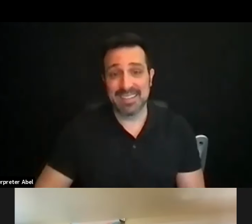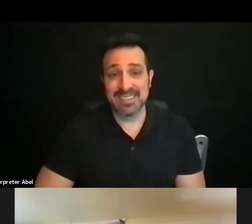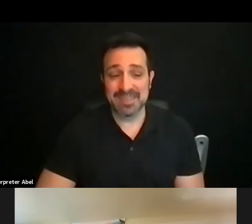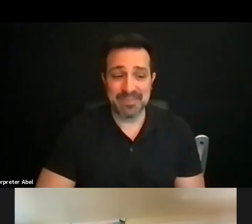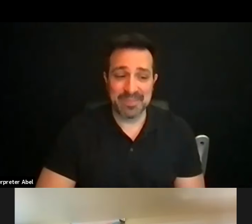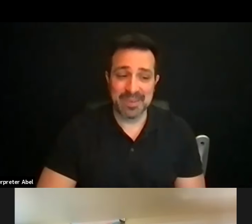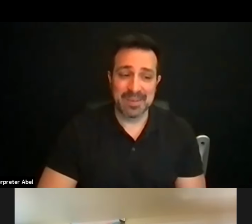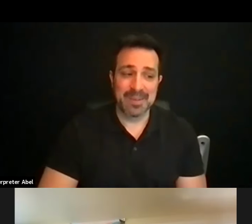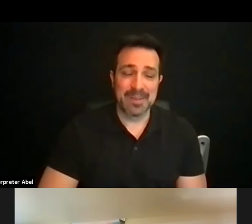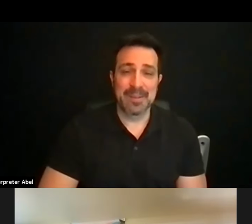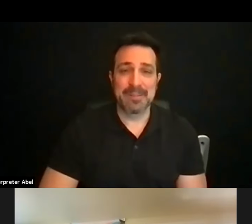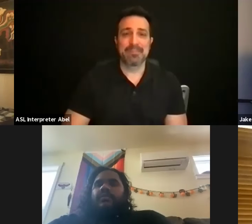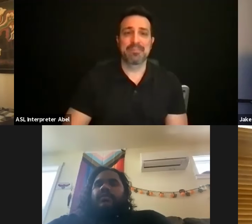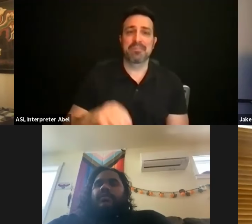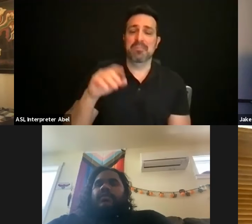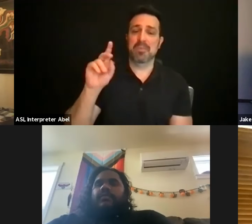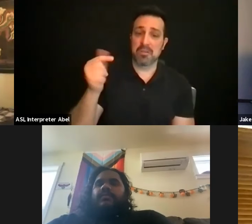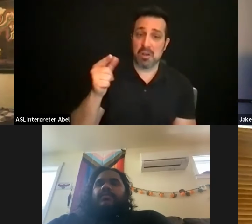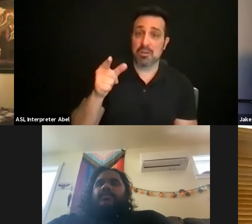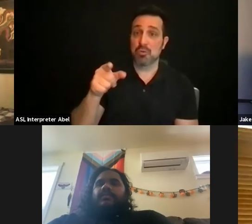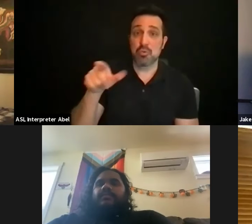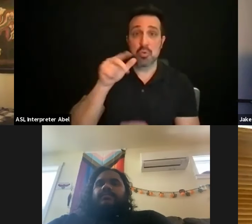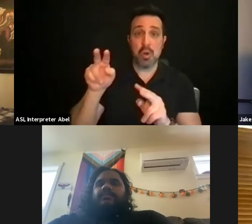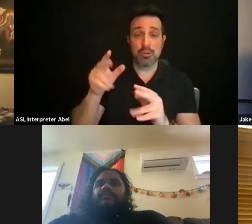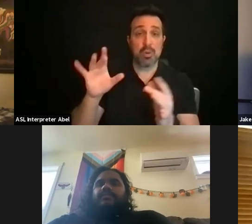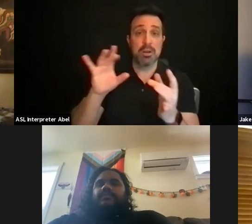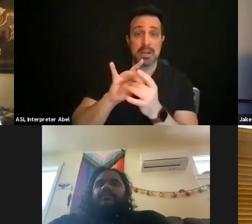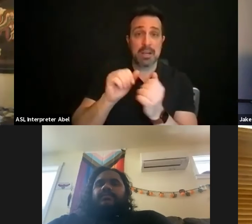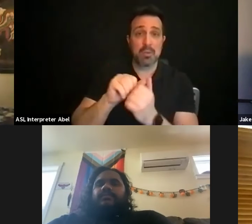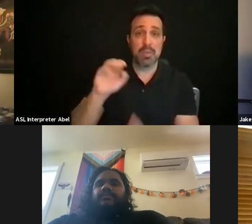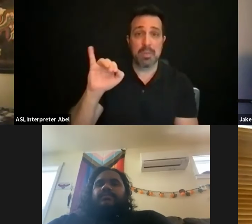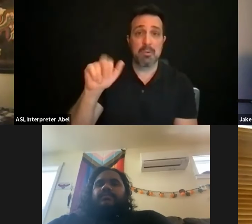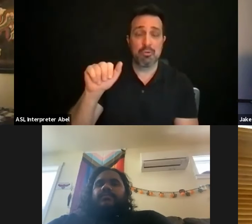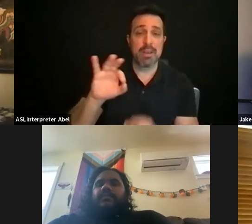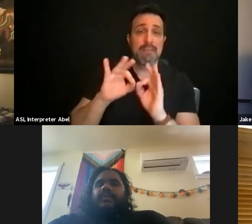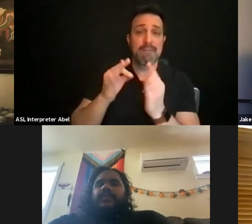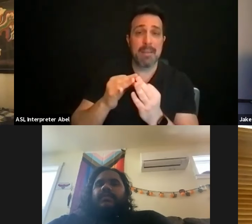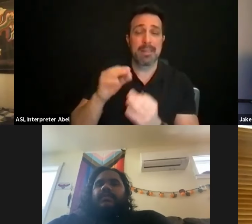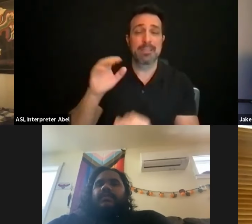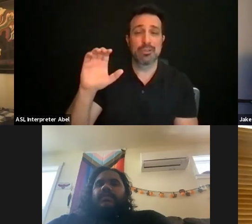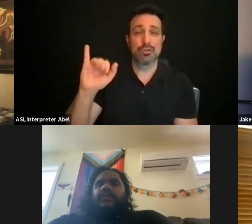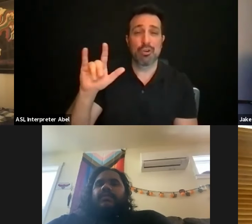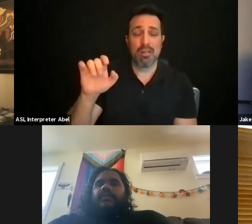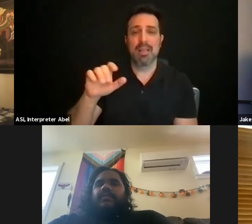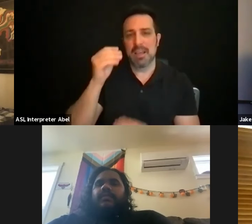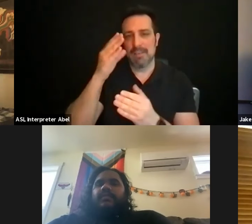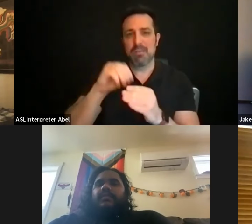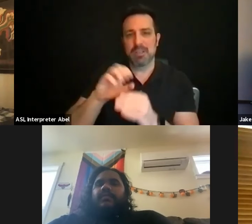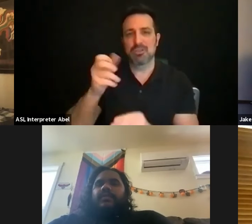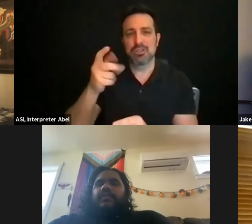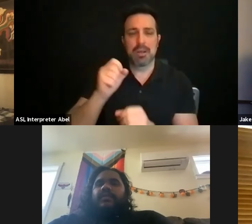justice artwork and making flyers. There's just all sorts of work to do. Families have a lot of